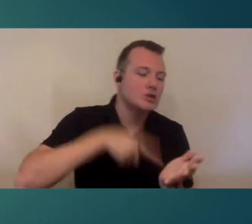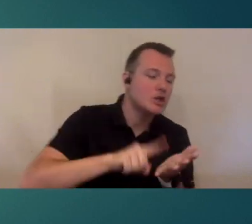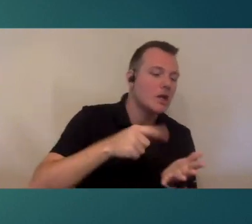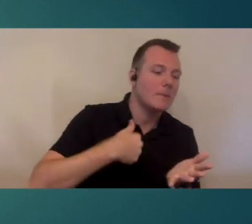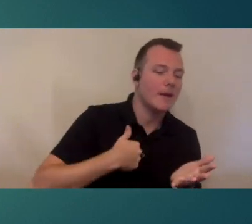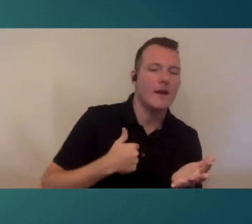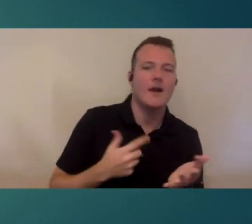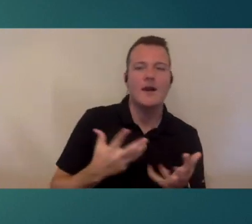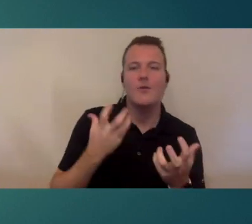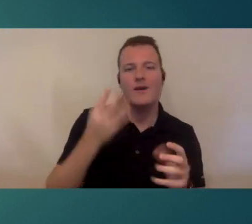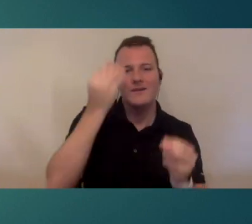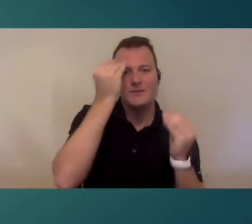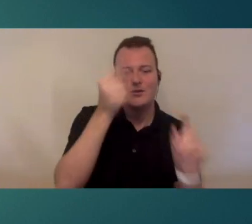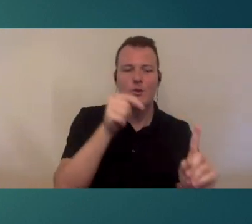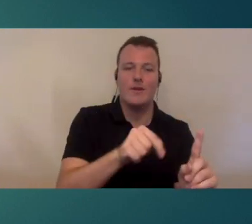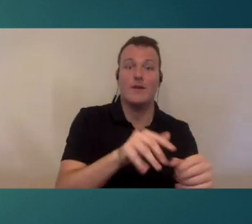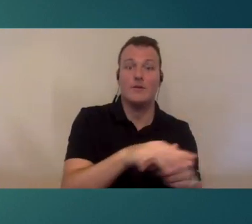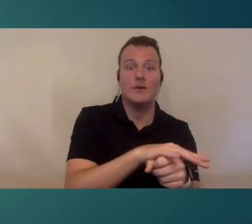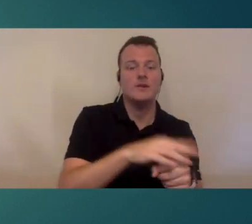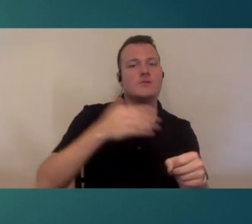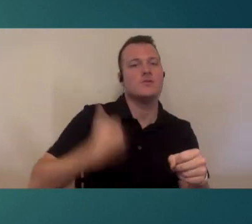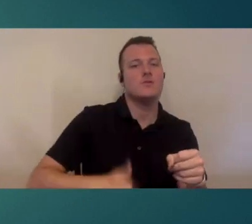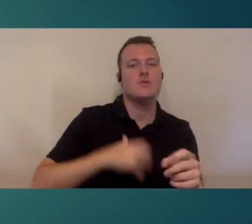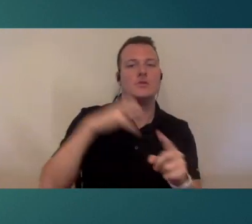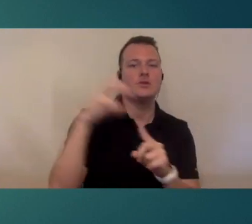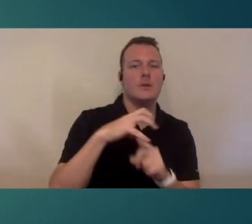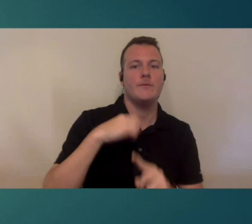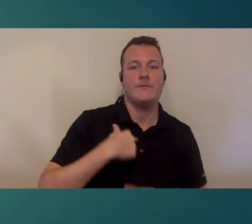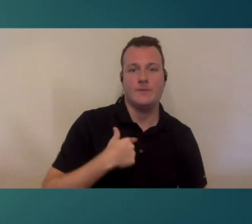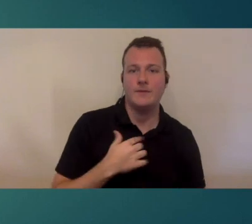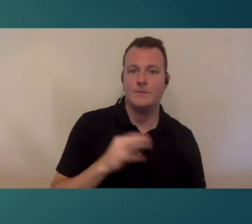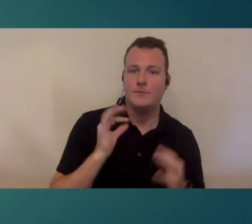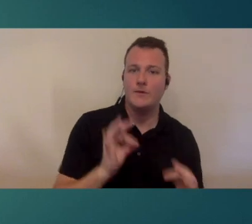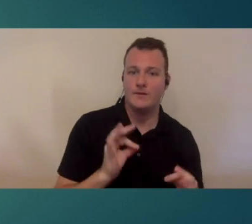sure that he knew it was a perfect location for me, that for me long-term,